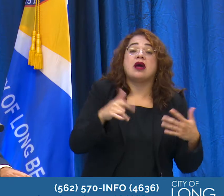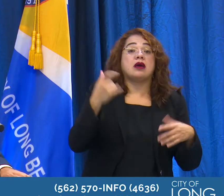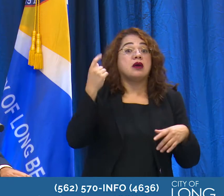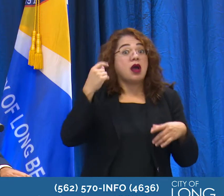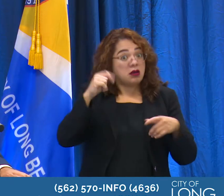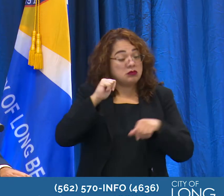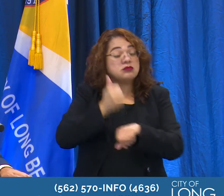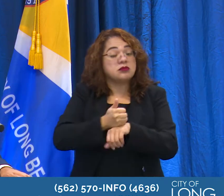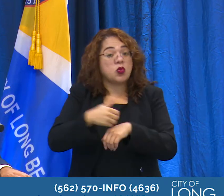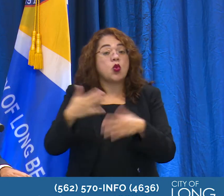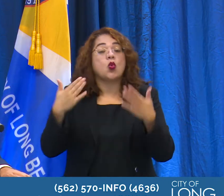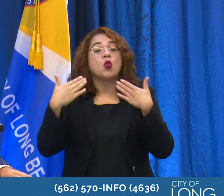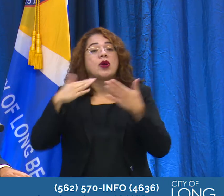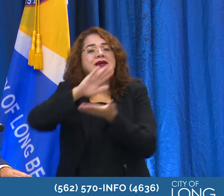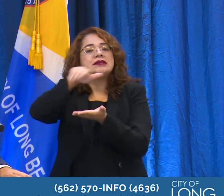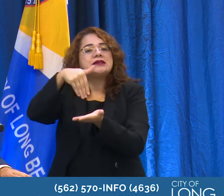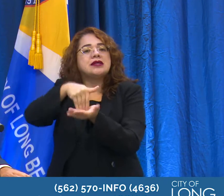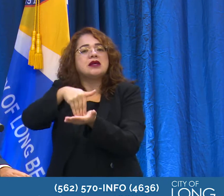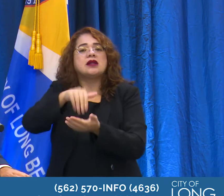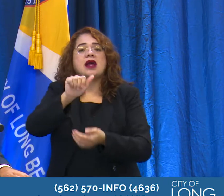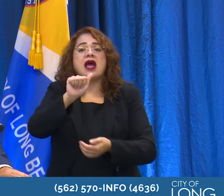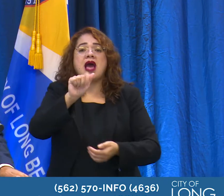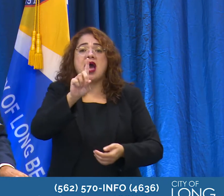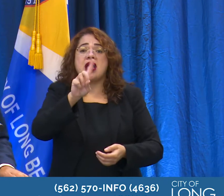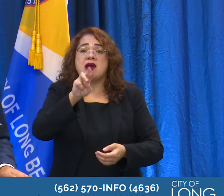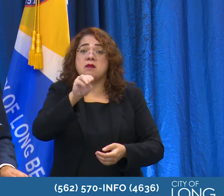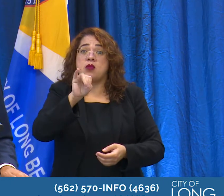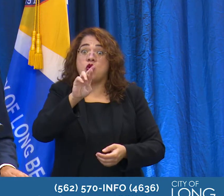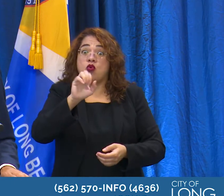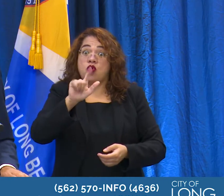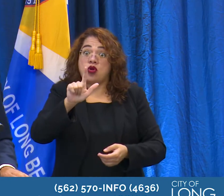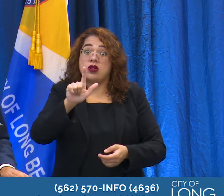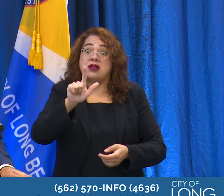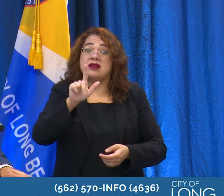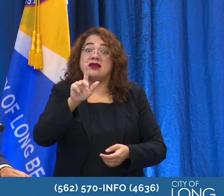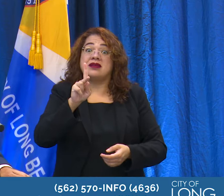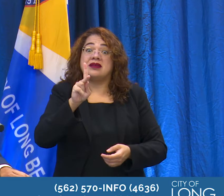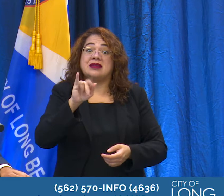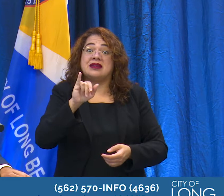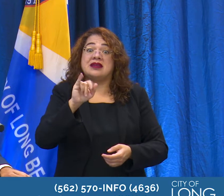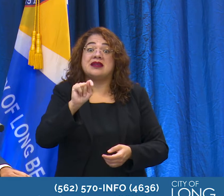Those are available at Admiral Kidd Park in west Long Beach, at El Dorado Park West